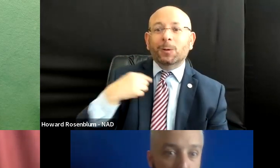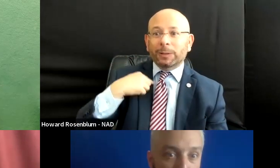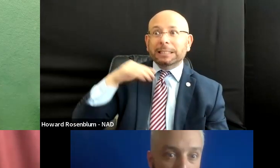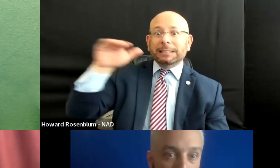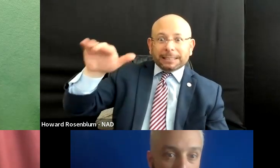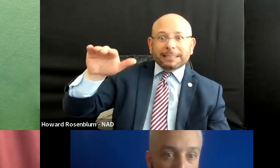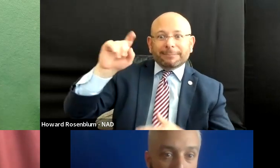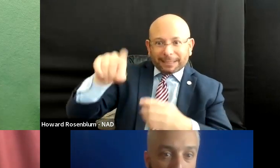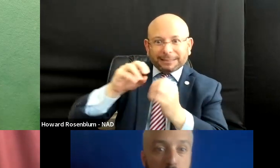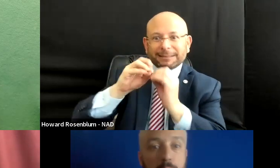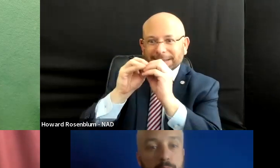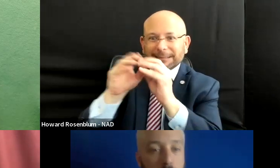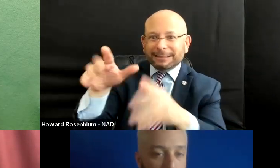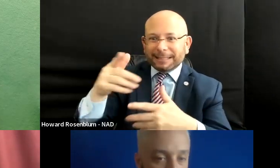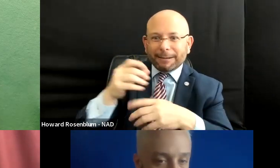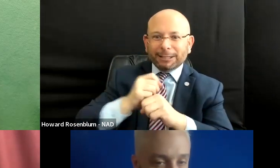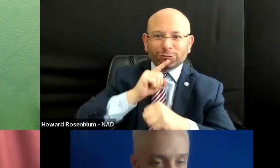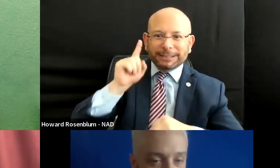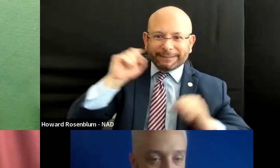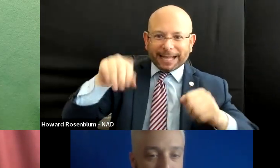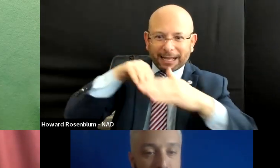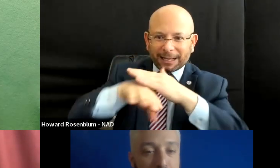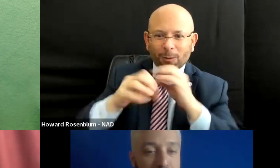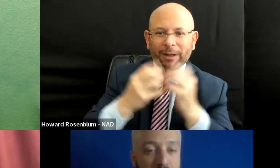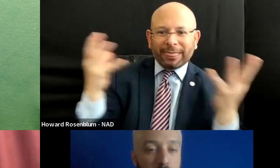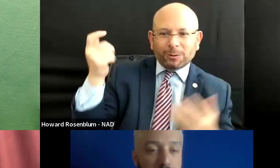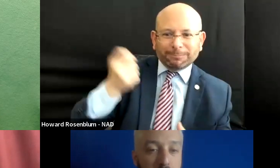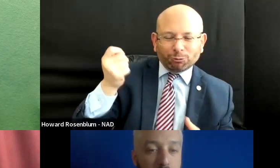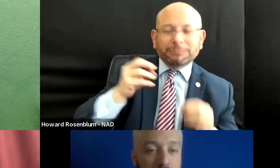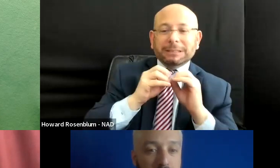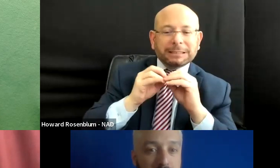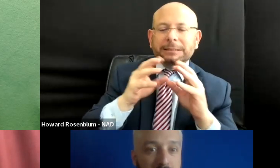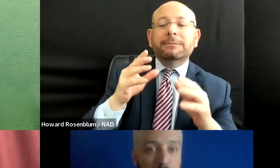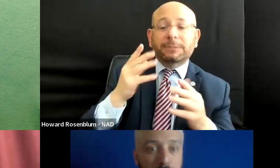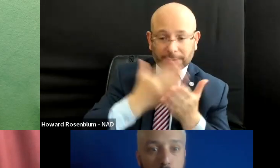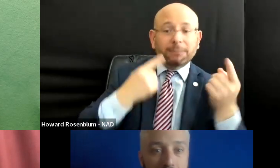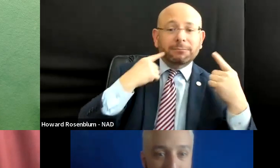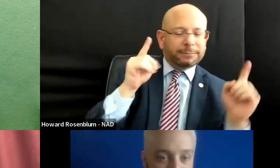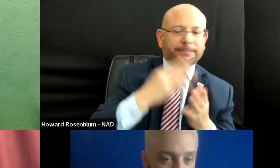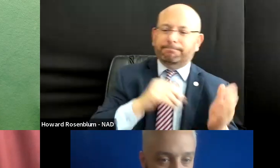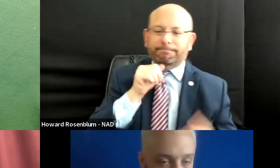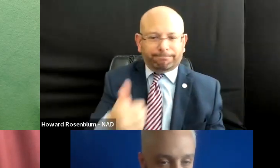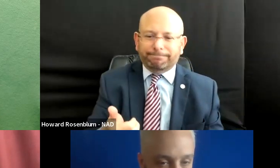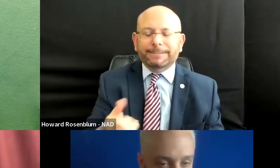us, you have to go to the networks. So those that were accessing NBC online had to have a